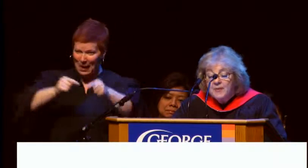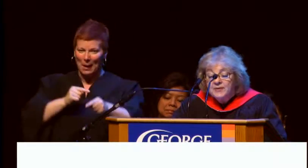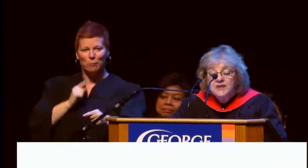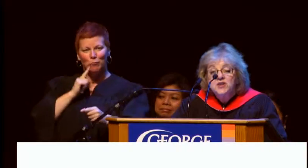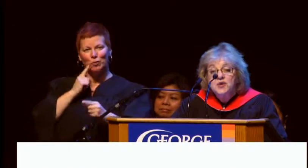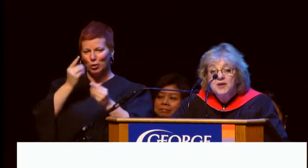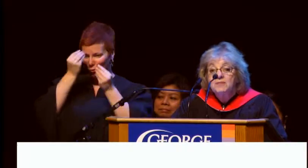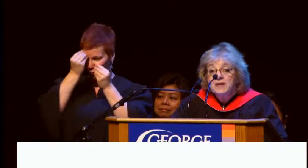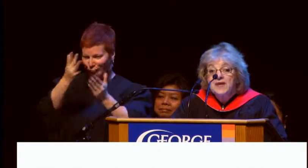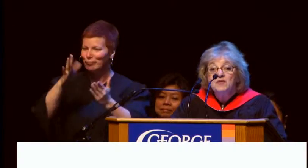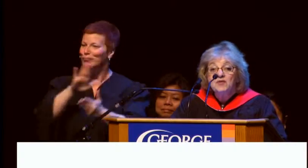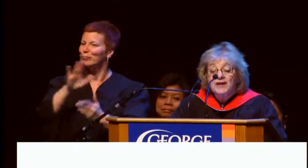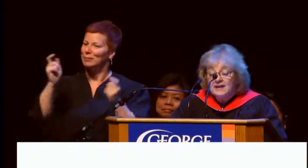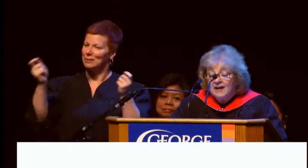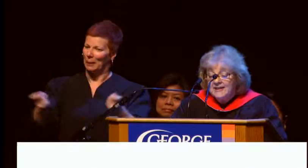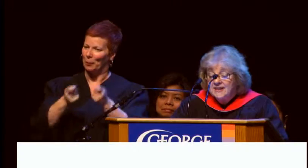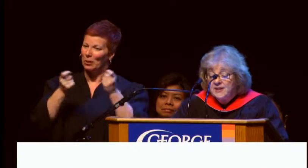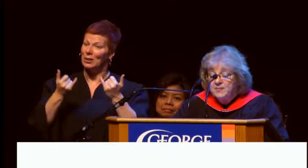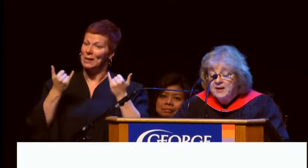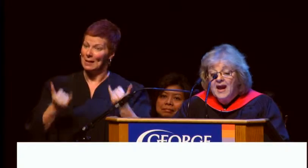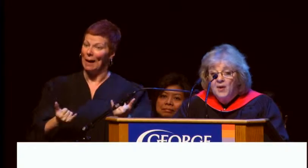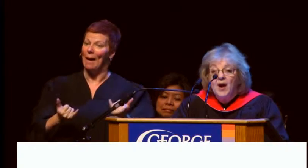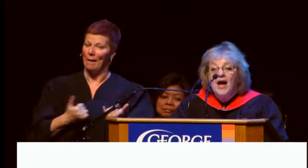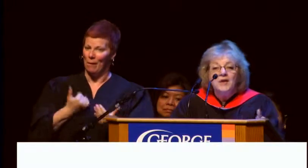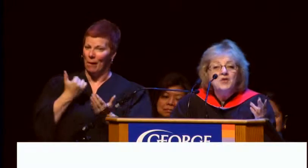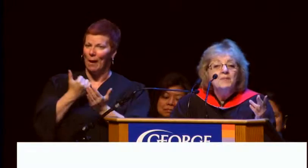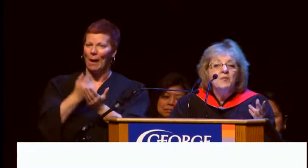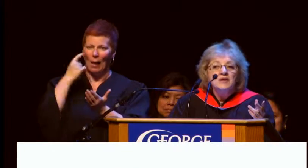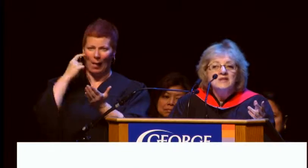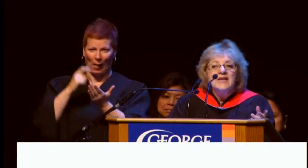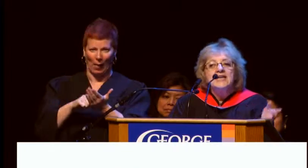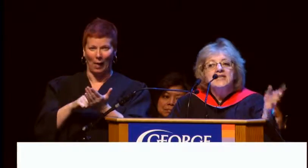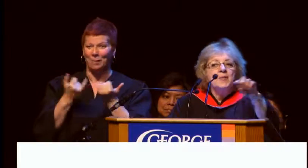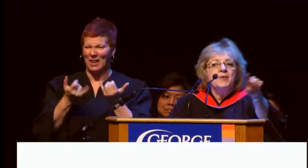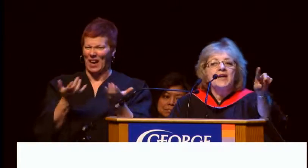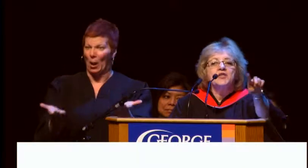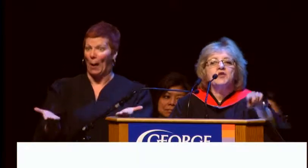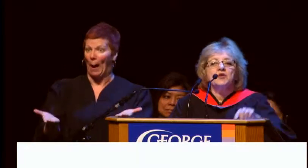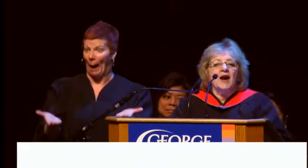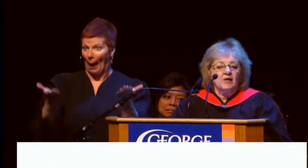PLEASE JOIN ME IN RECOGNIZING THEM NOW AND YOU MAY WANT TO STAND UP AND TURN AROUND.